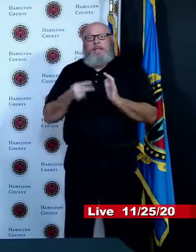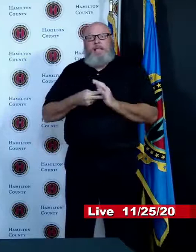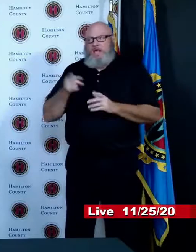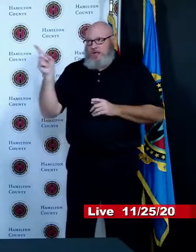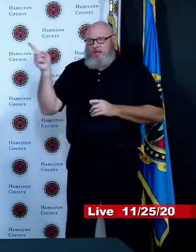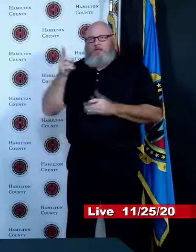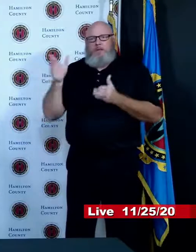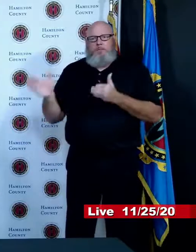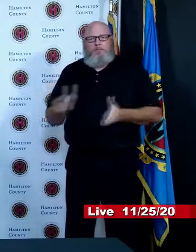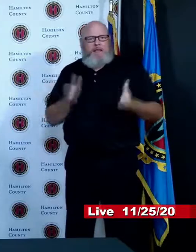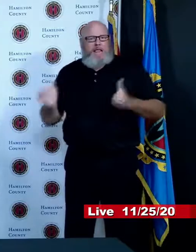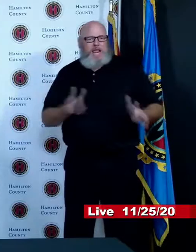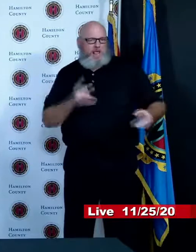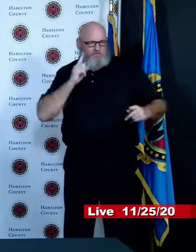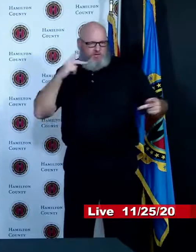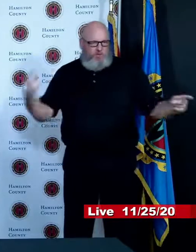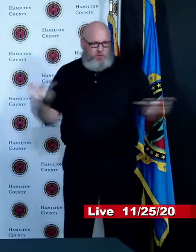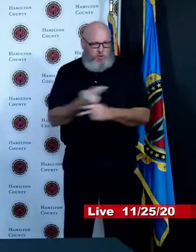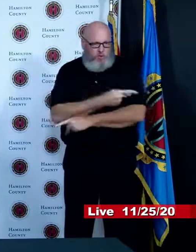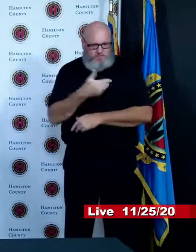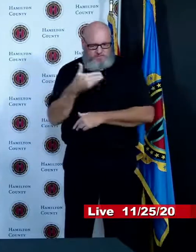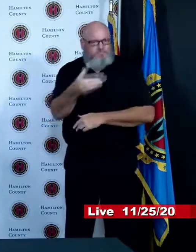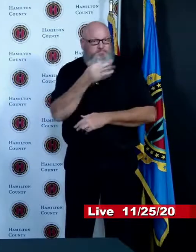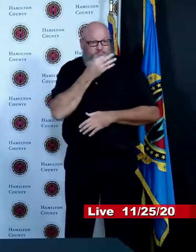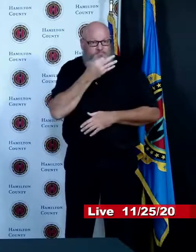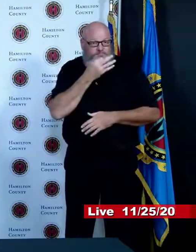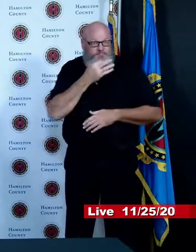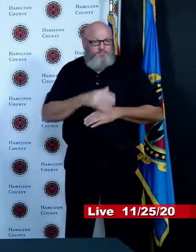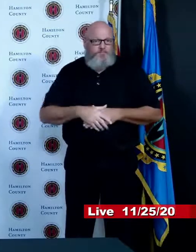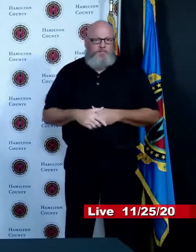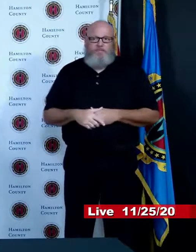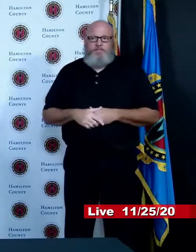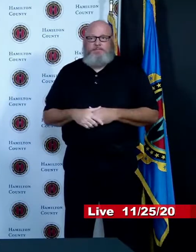if you reached out to the Health Collaborative you could you could get an exact number thank you